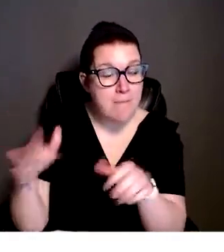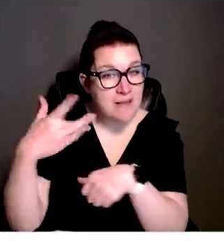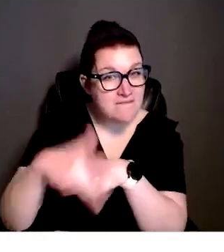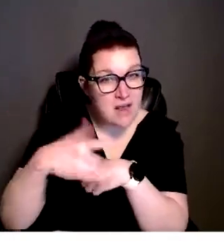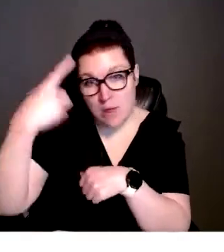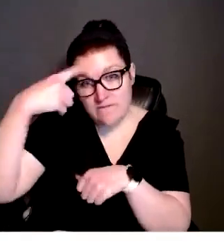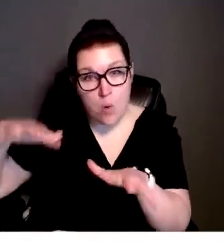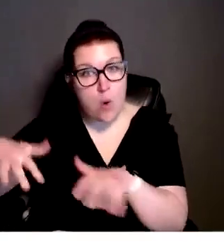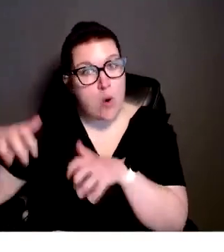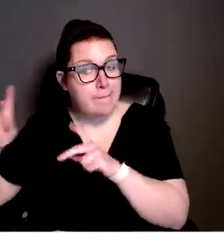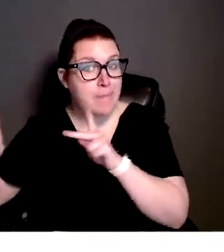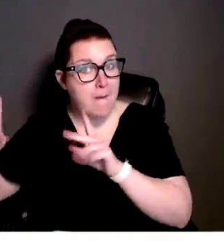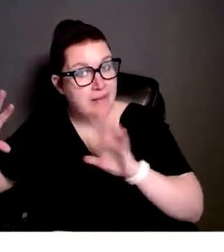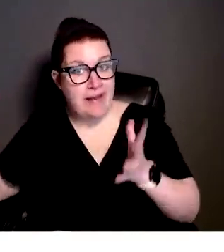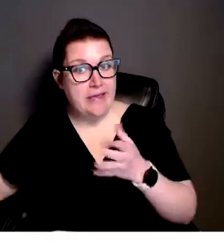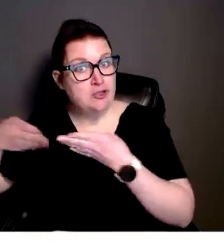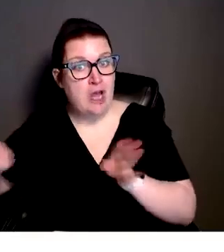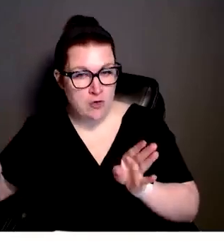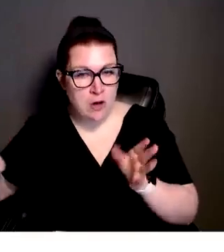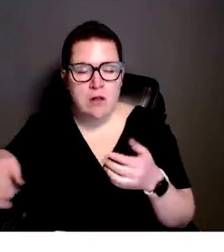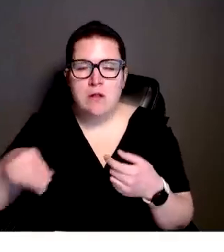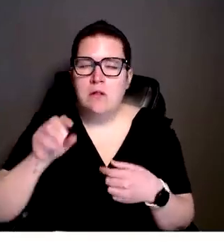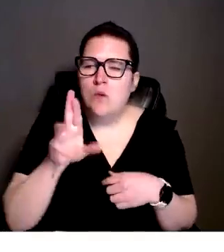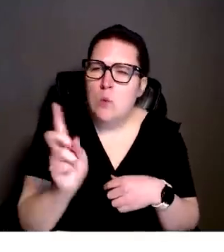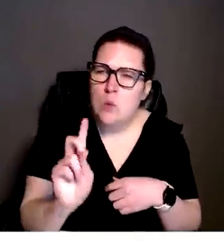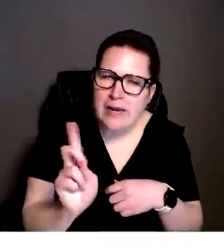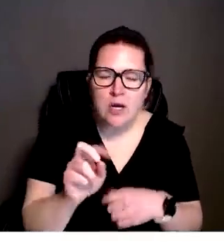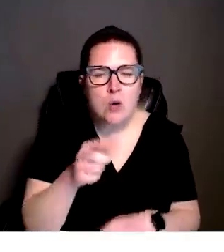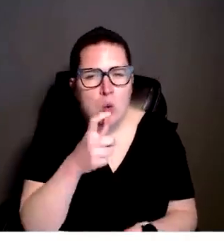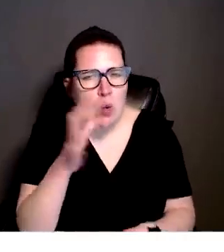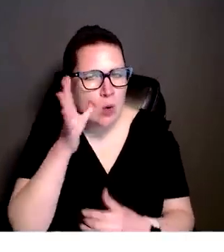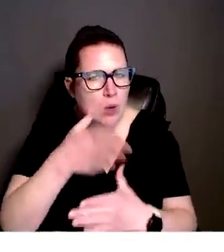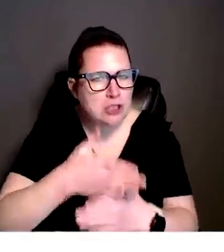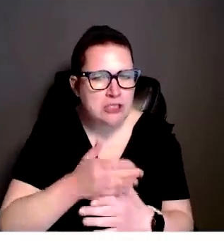Where will, whom, with whom, or where will these proposals be shared?